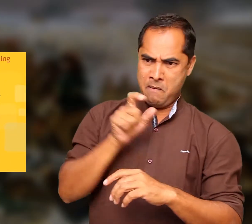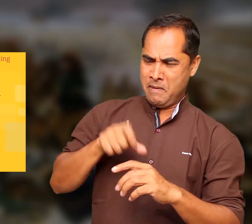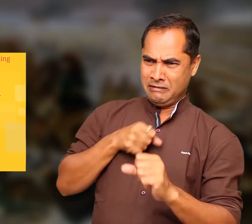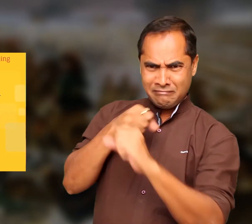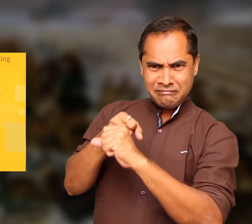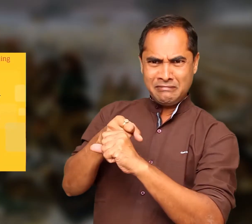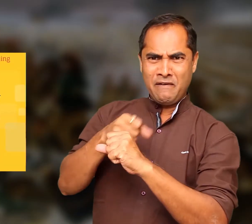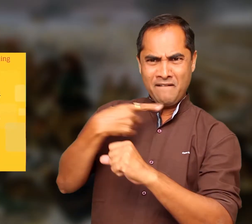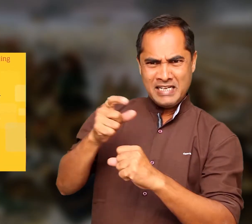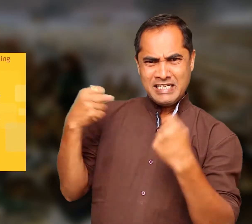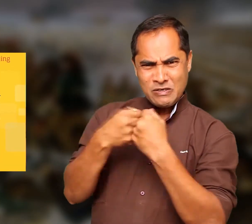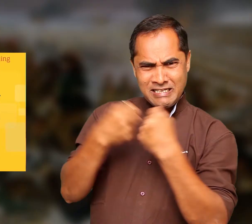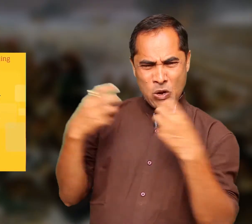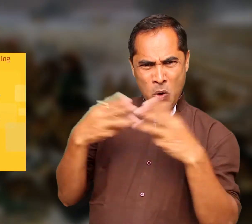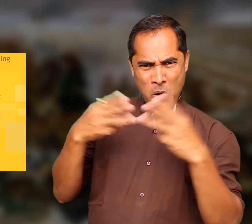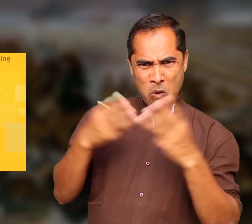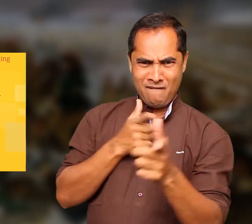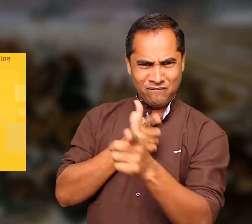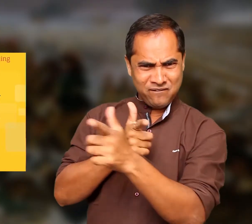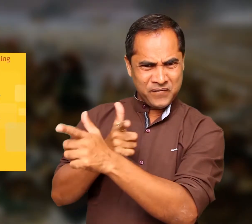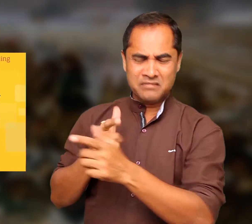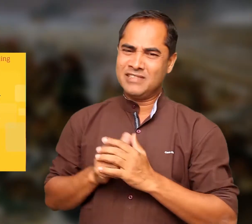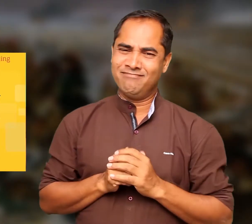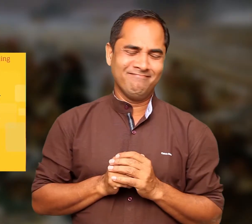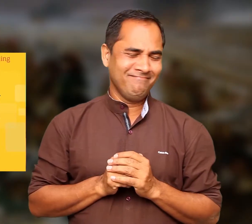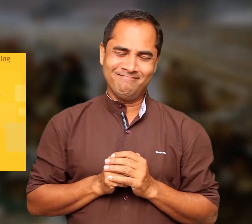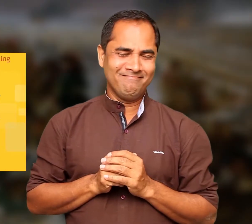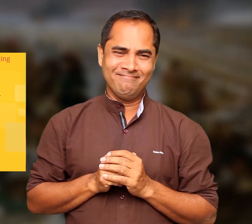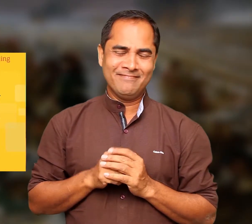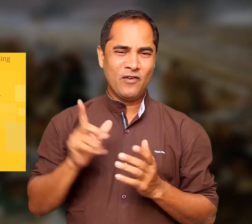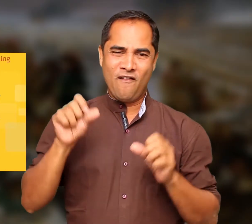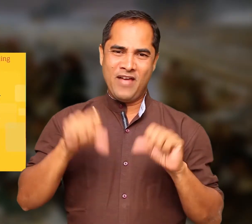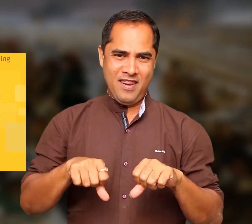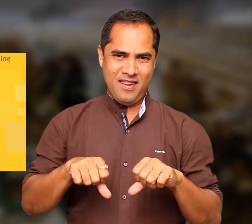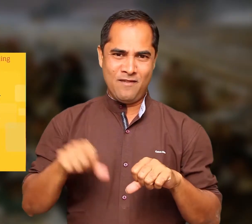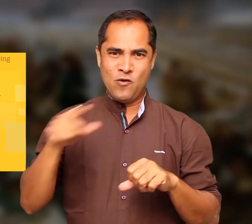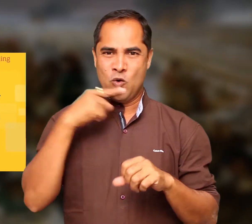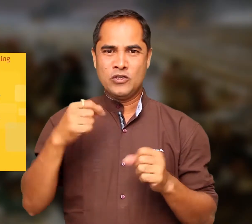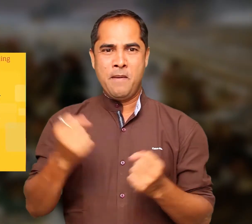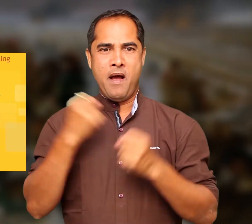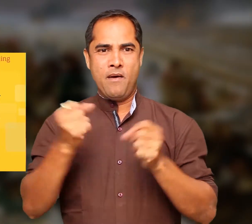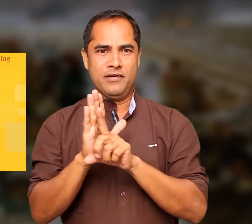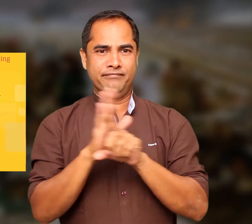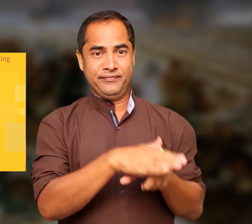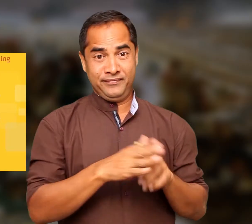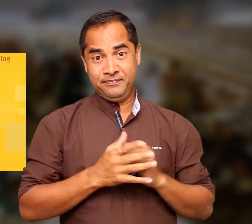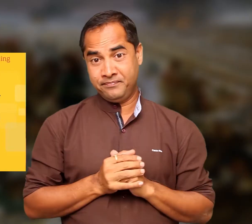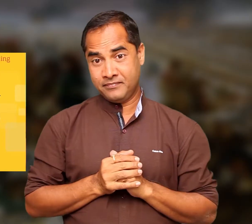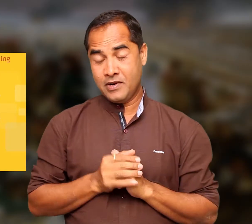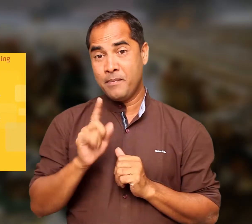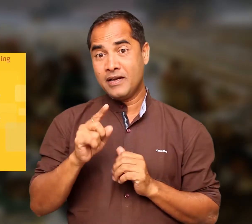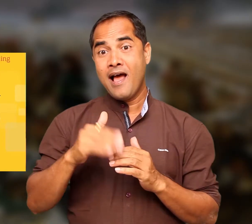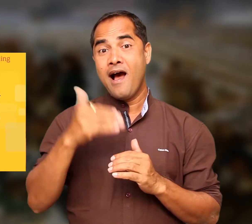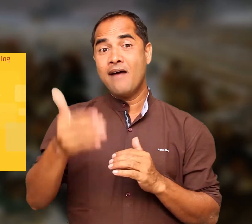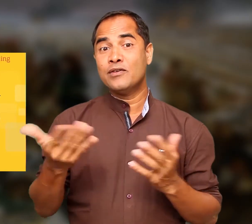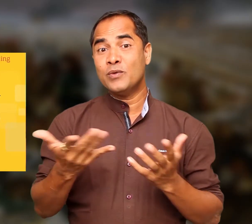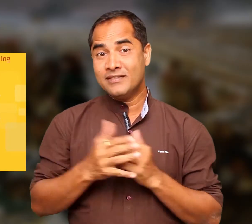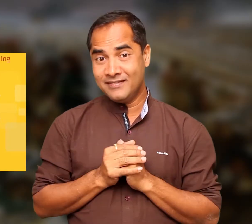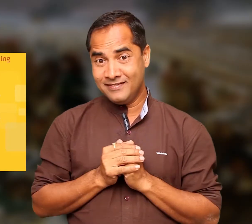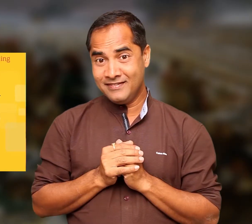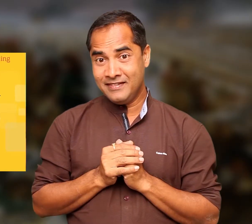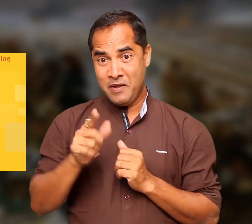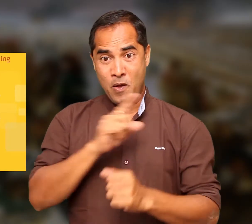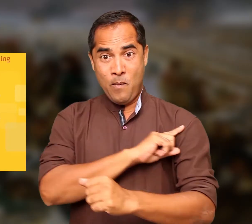against the Russian rule but it was ultimately crushed, but after this many